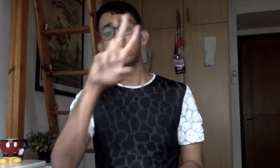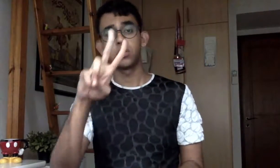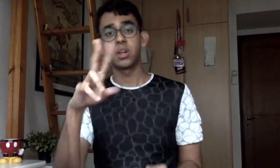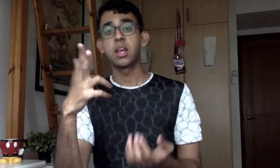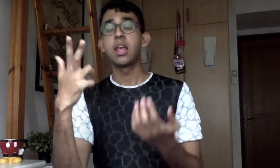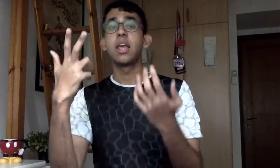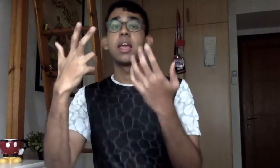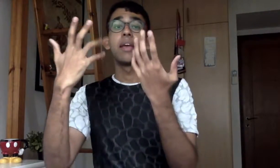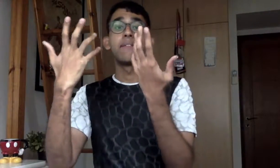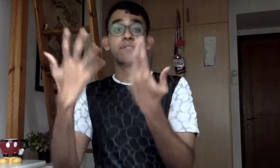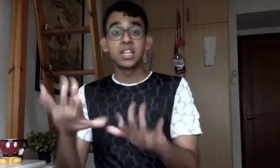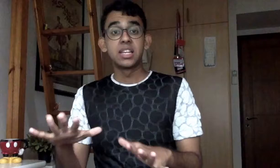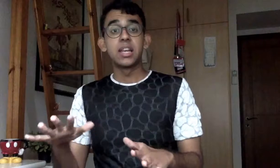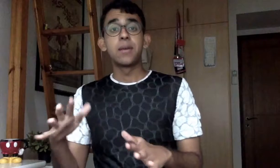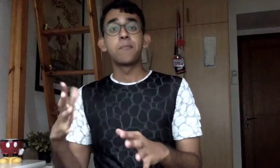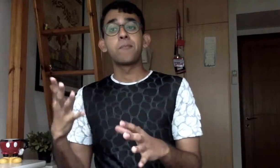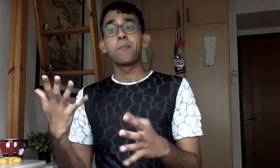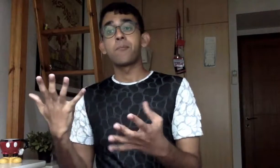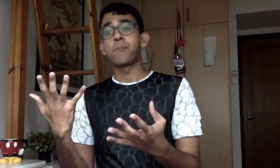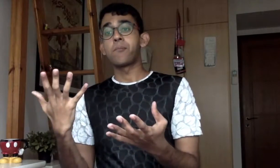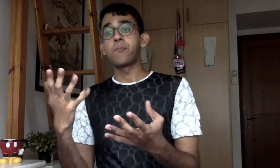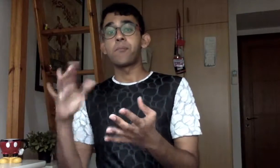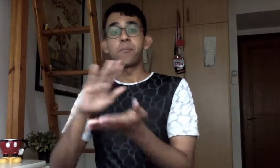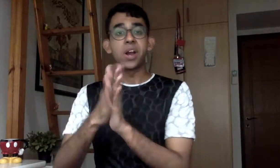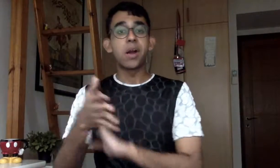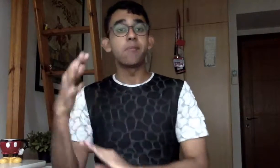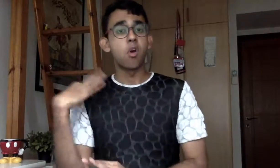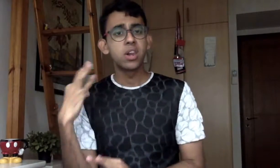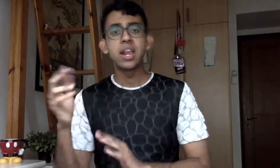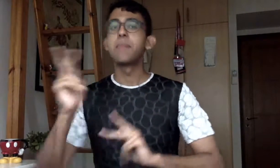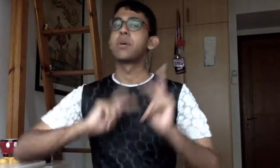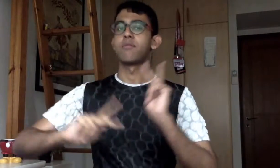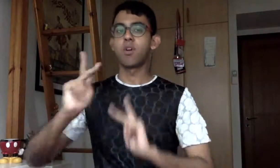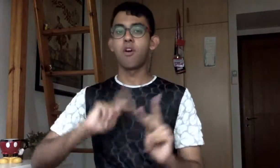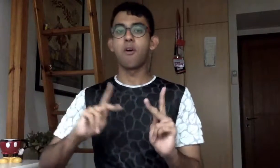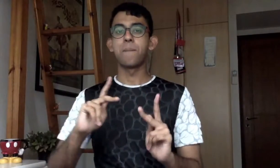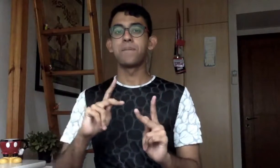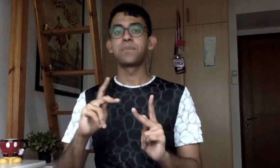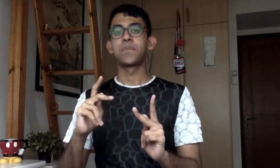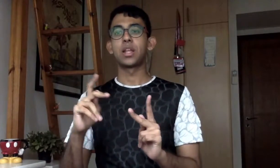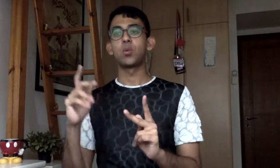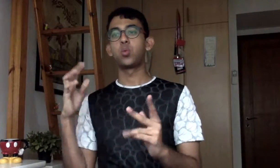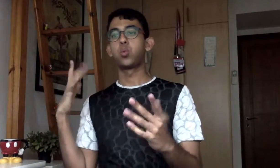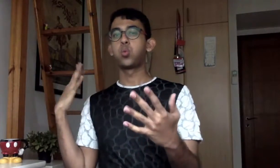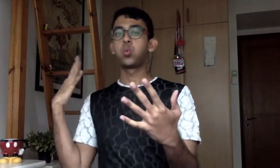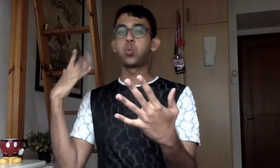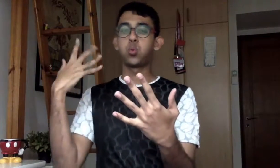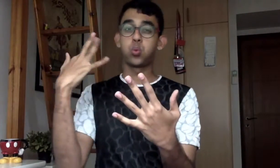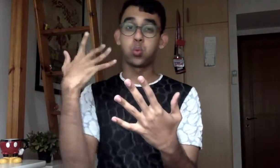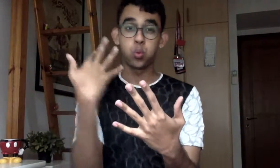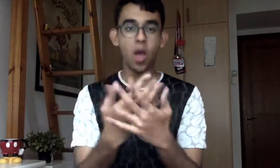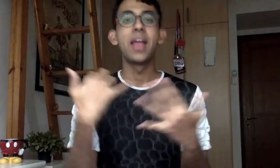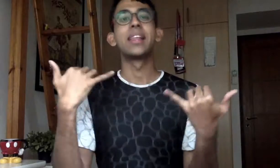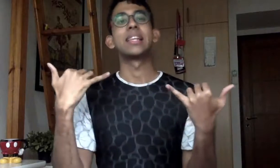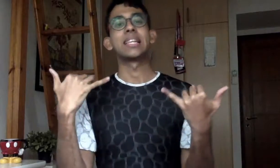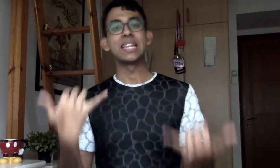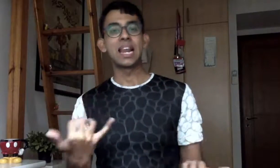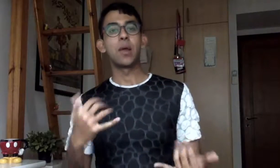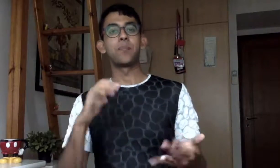eventually becoming a volunteer and performing with them, all the way until now,